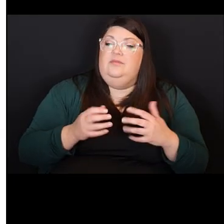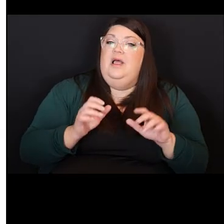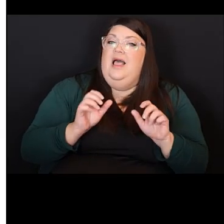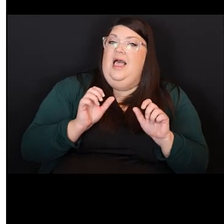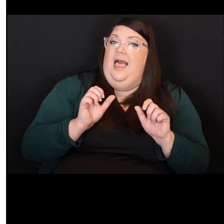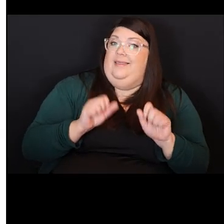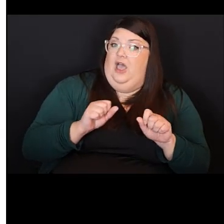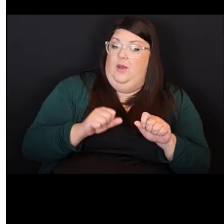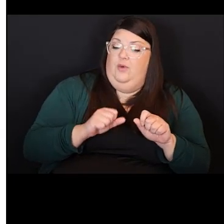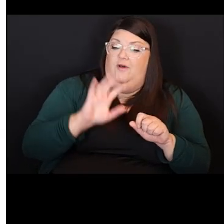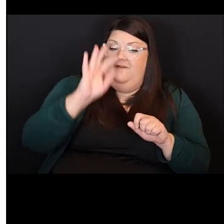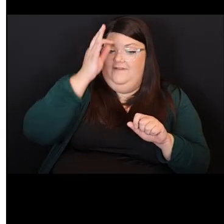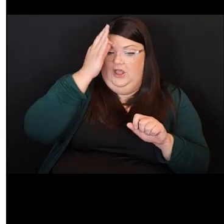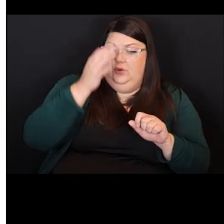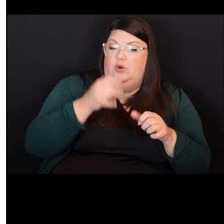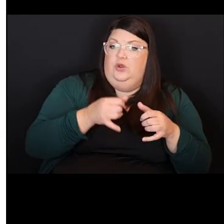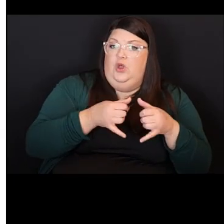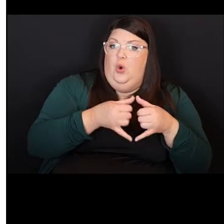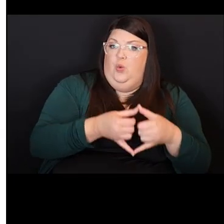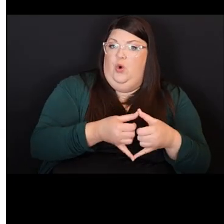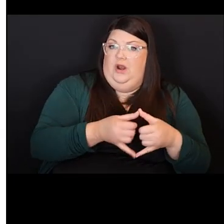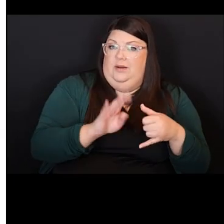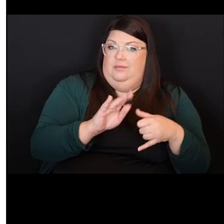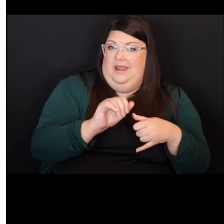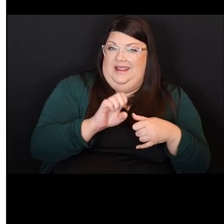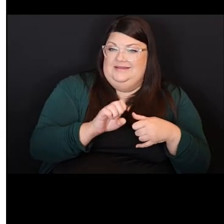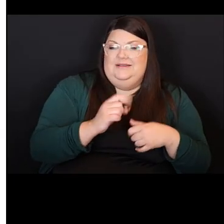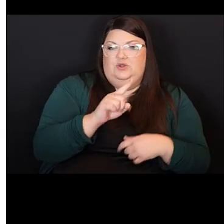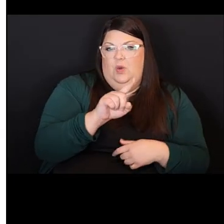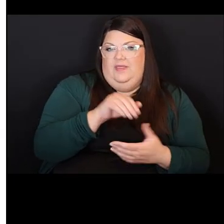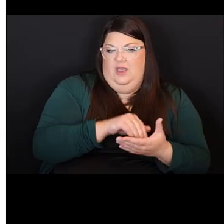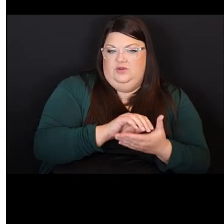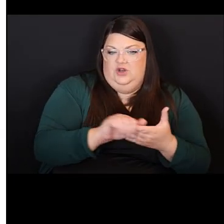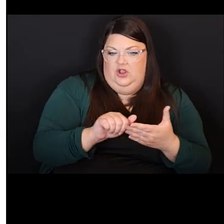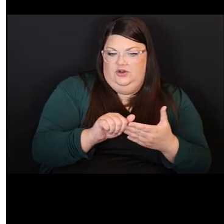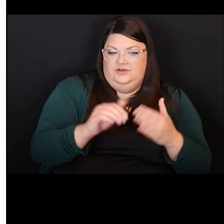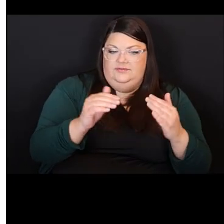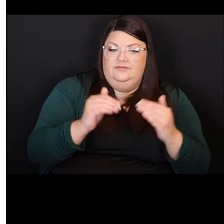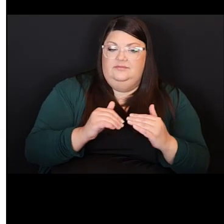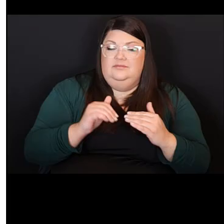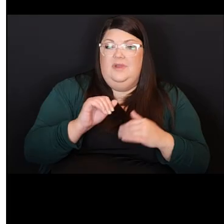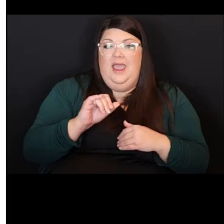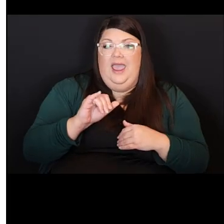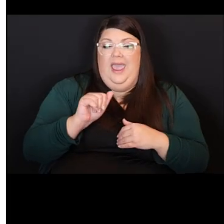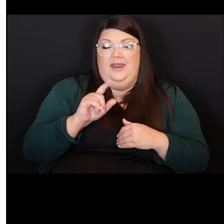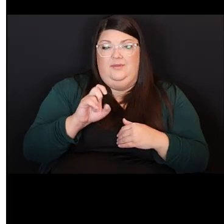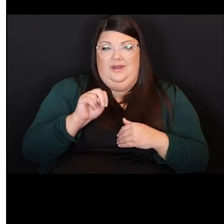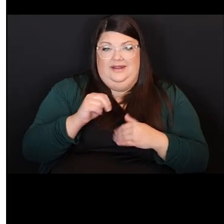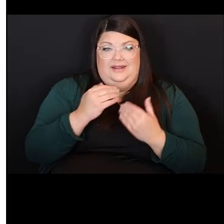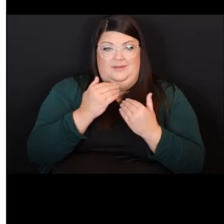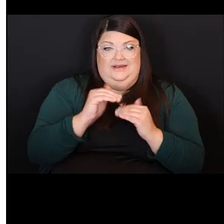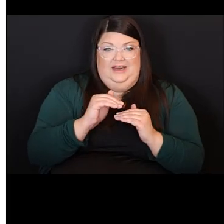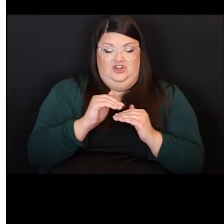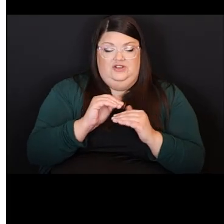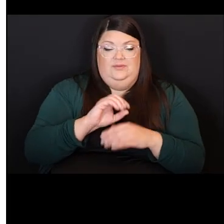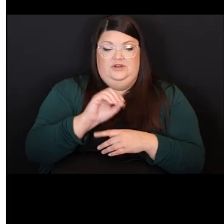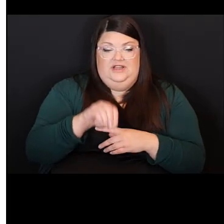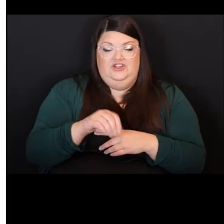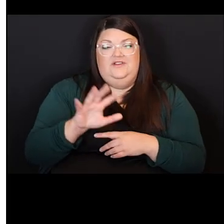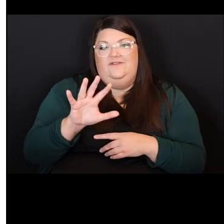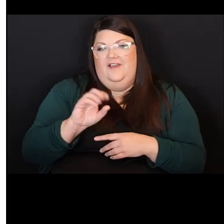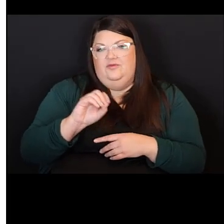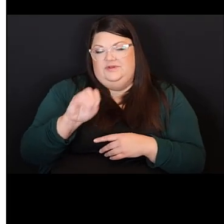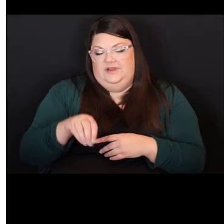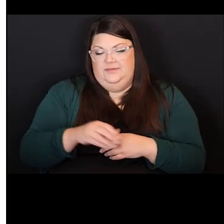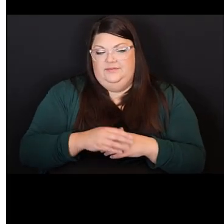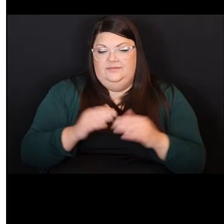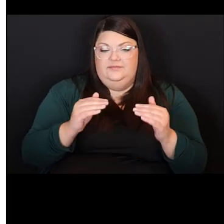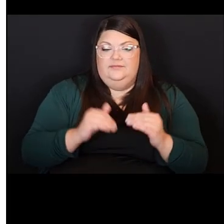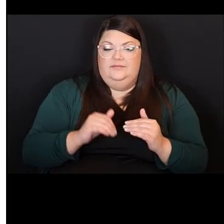Allowable Federal Award Base - $1,000. Administrative Limitation Percentage - 5%.